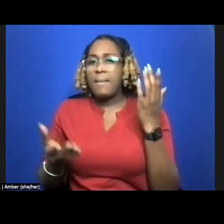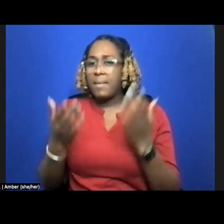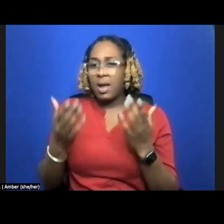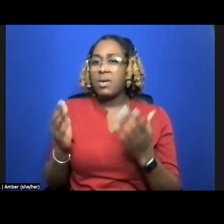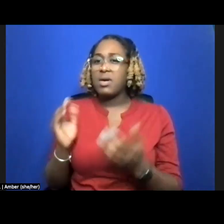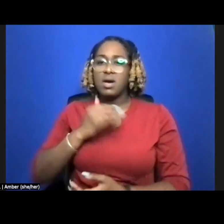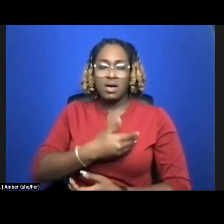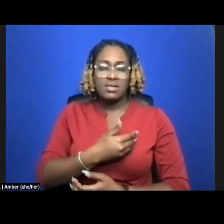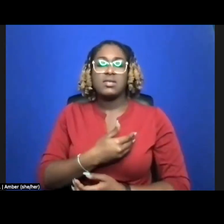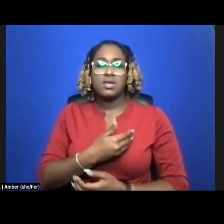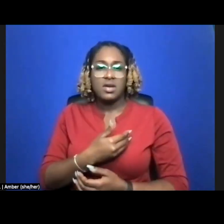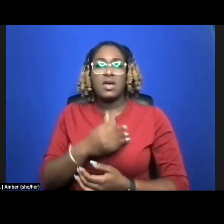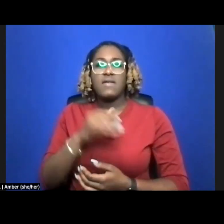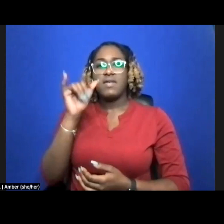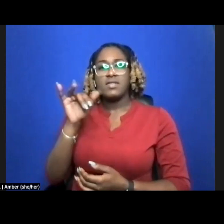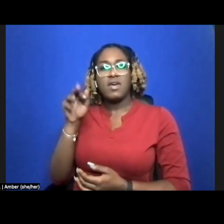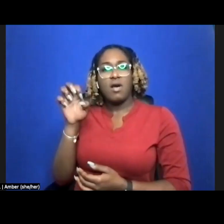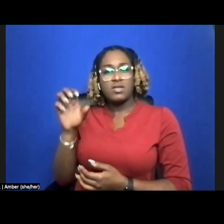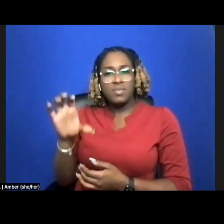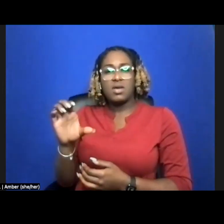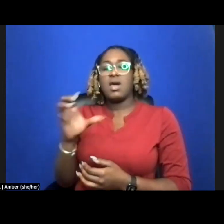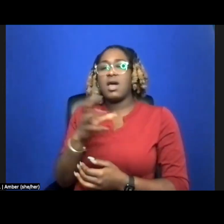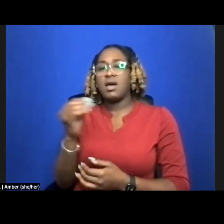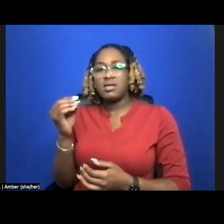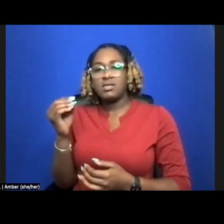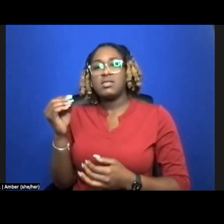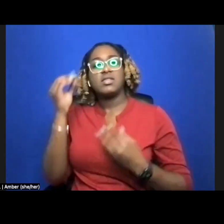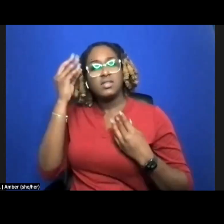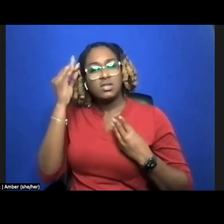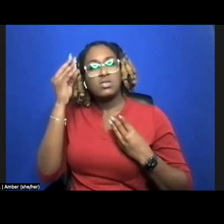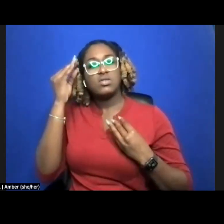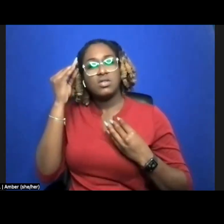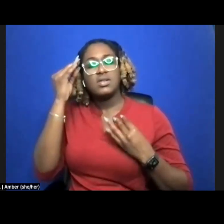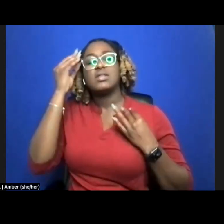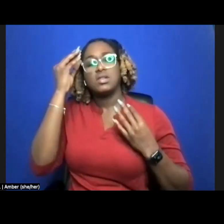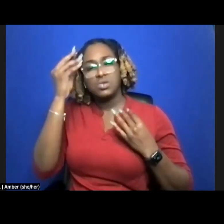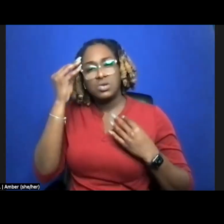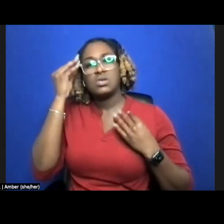of the cosmic & telluric. consider: consider, an invitation,